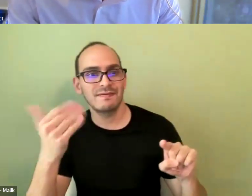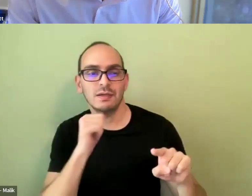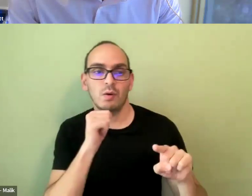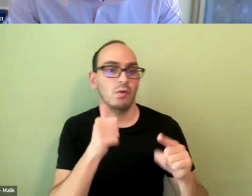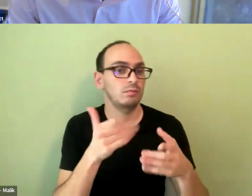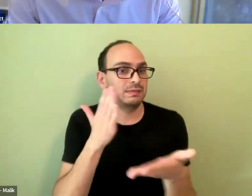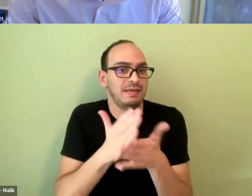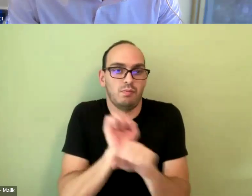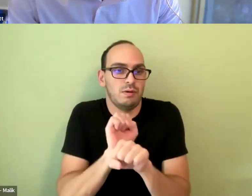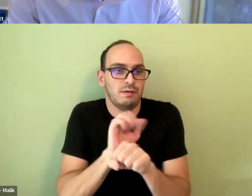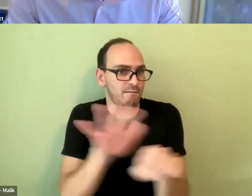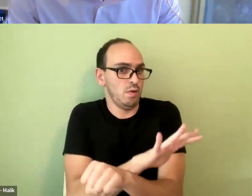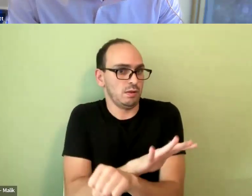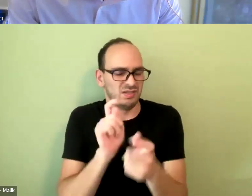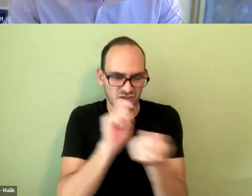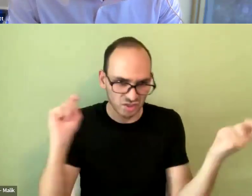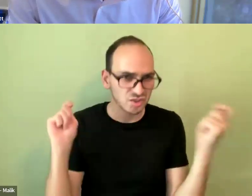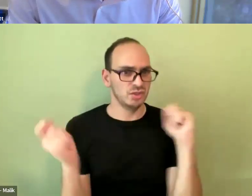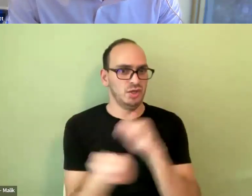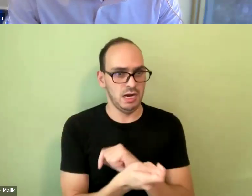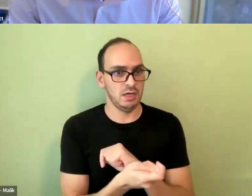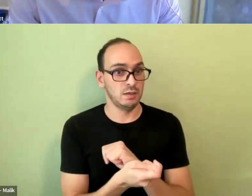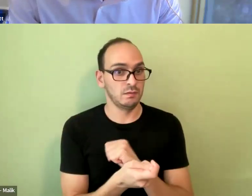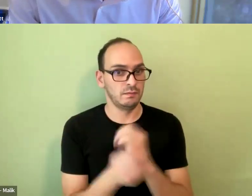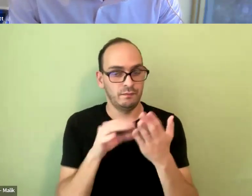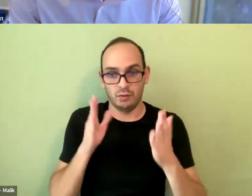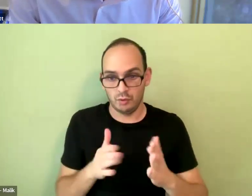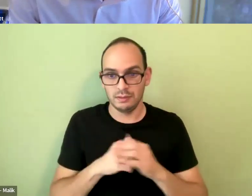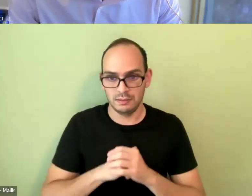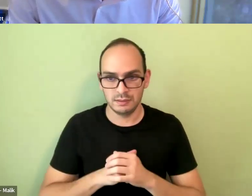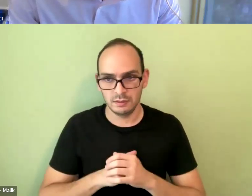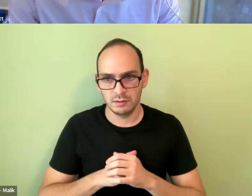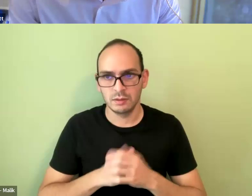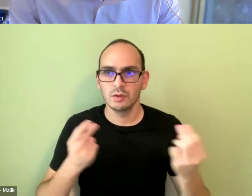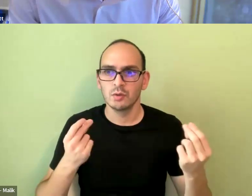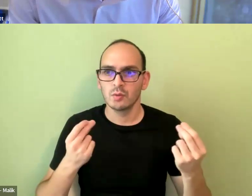Can be a significant change for students. Just real quickly we